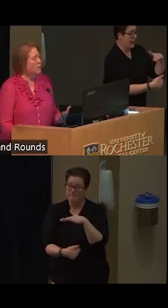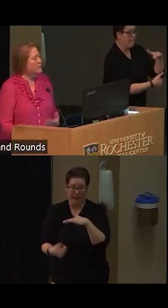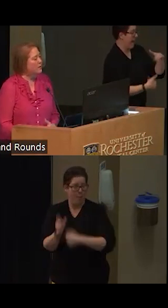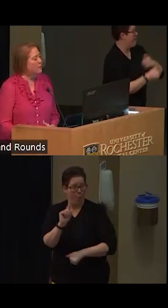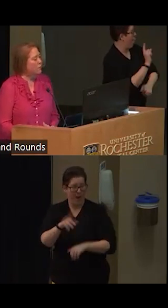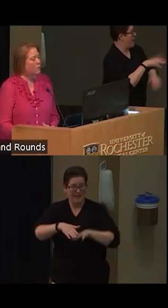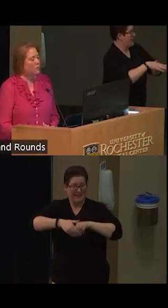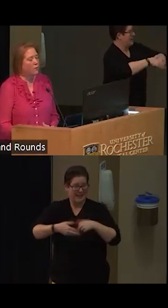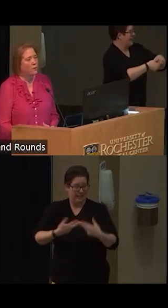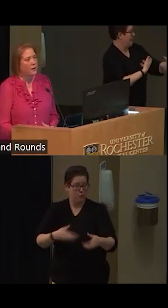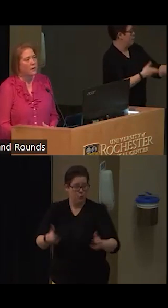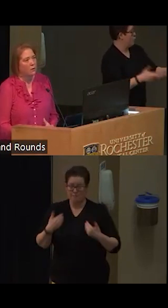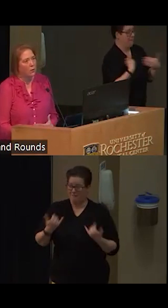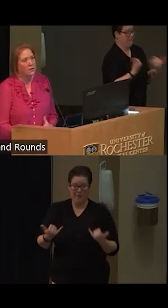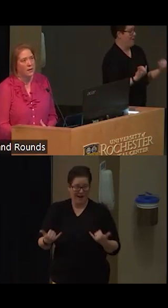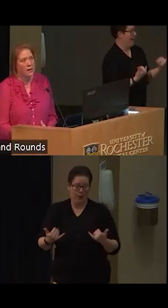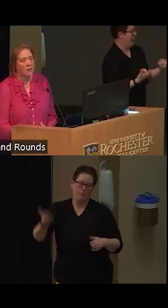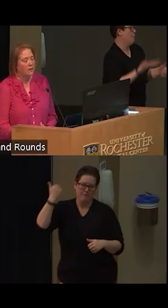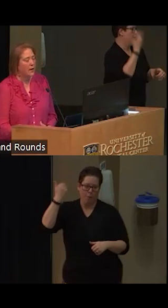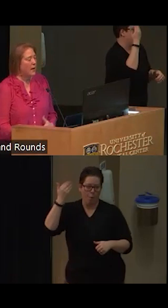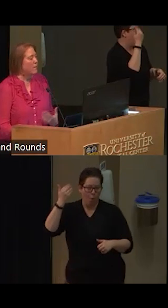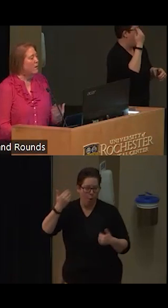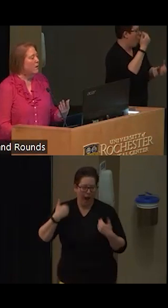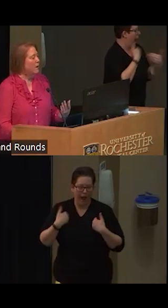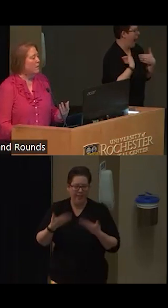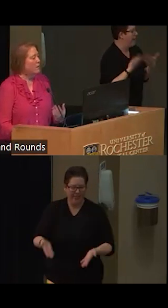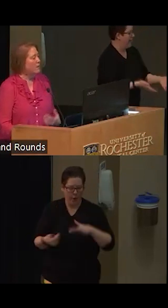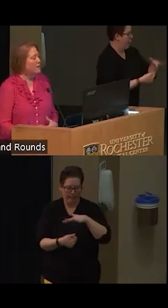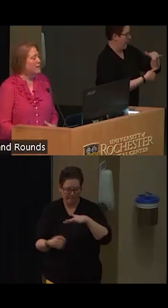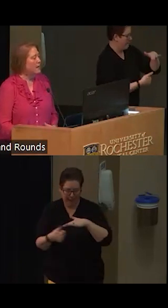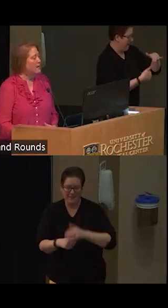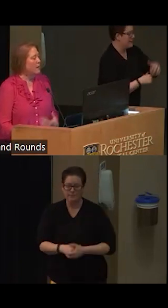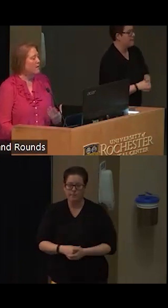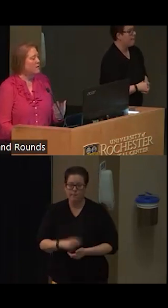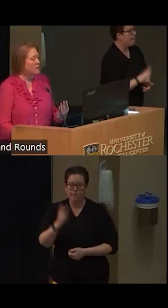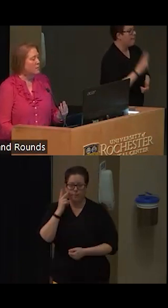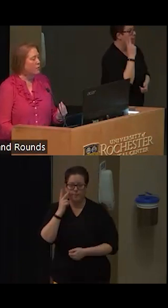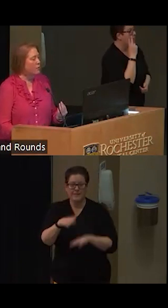is where the Sim room currently or was set up at the time you can see that we have a SIM room